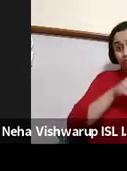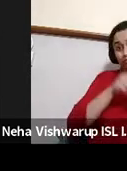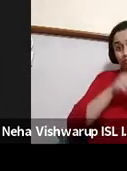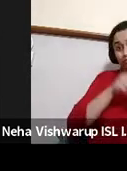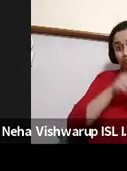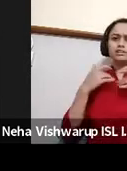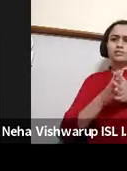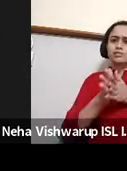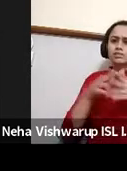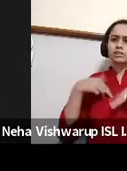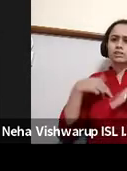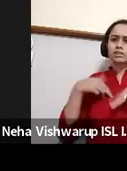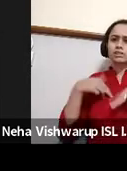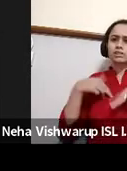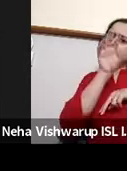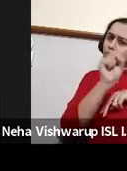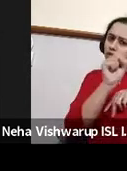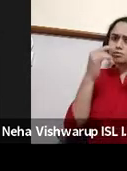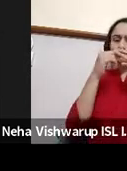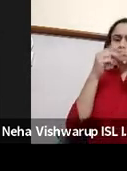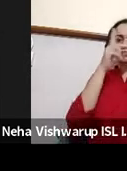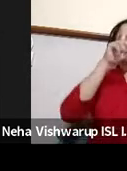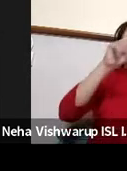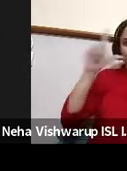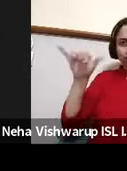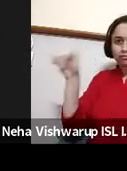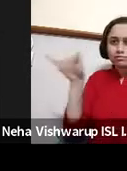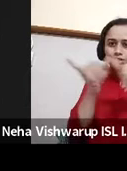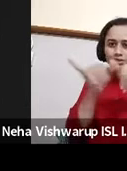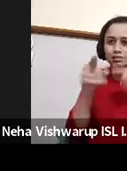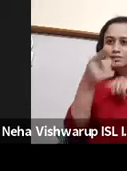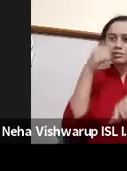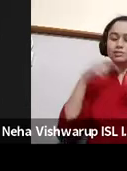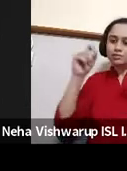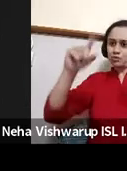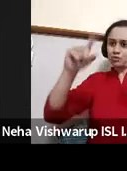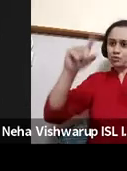sense of visual congruency between images such as these was a highlight in researching this section